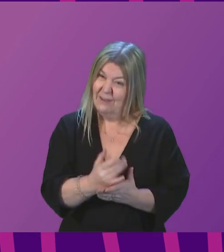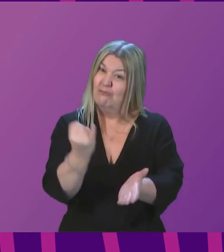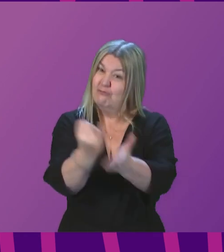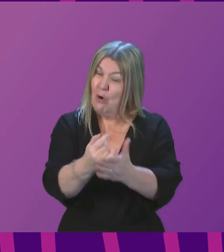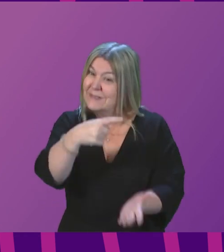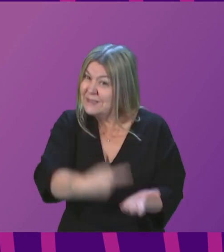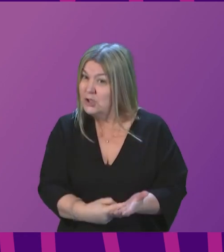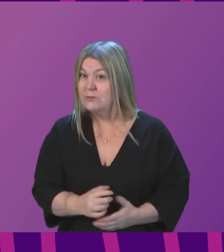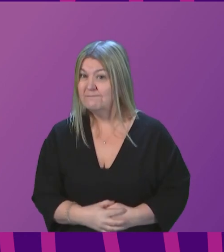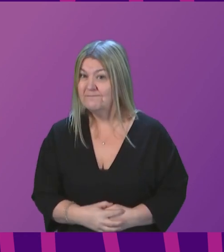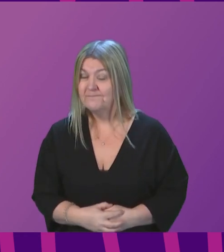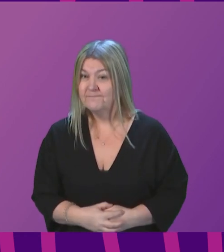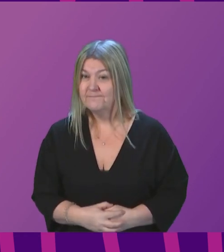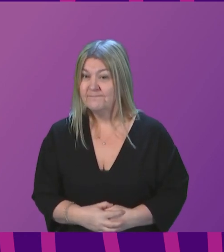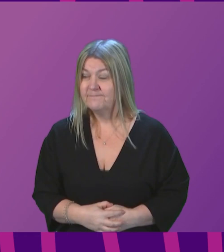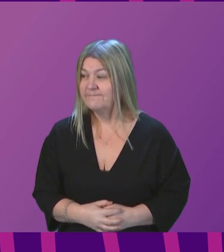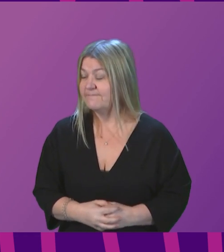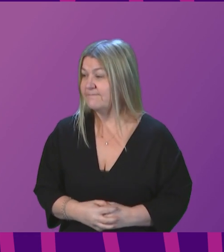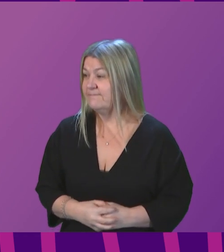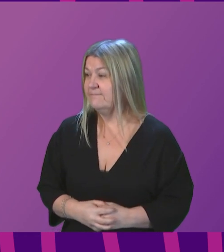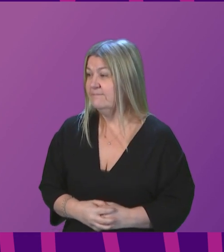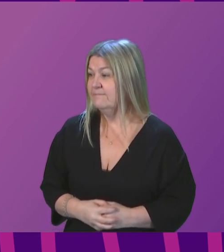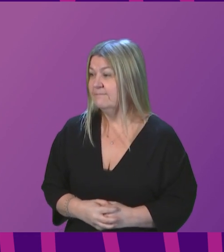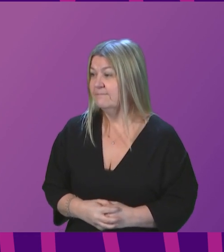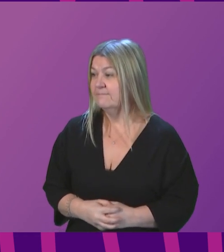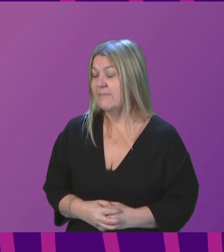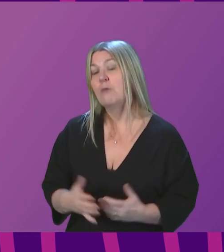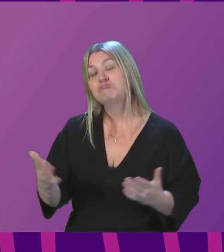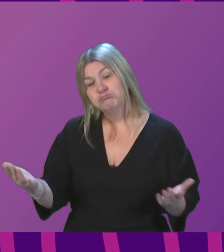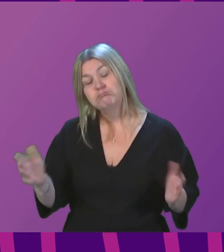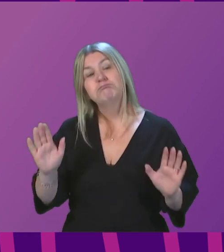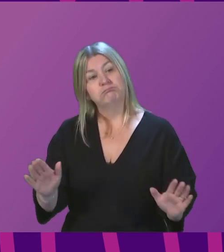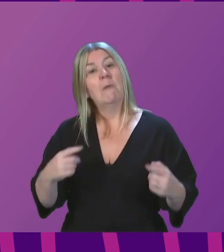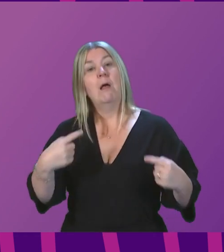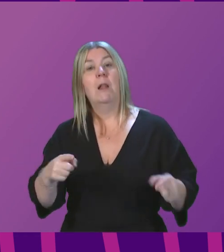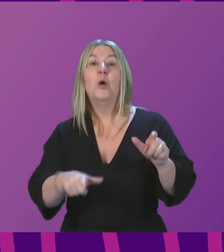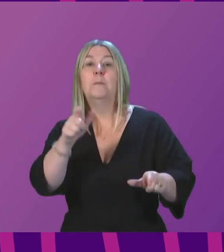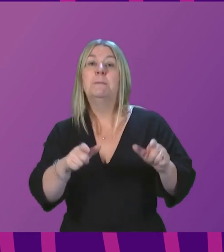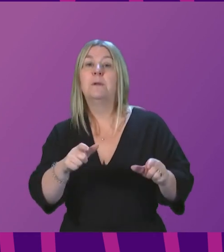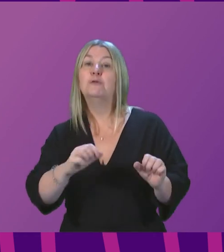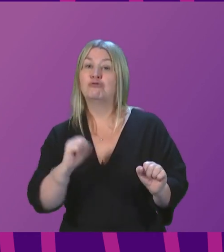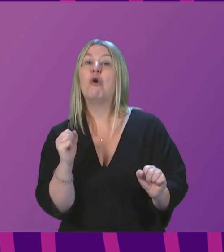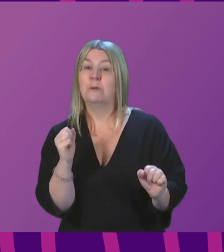I will let the people of Scotland judge the impact of the calls that I and my Government